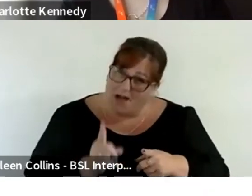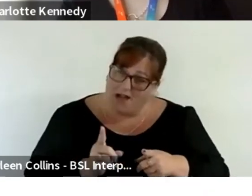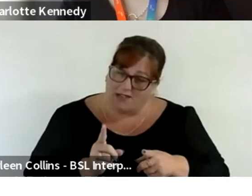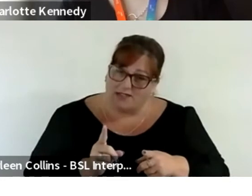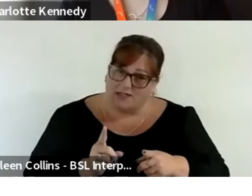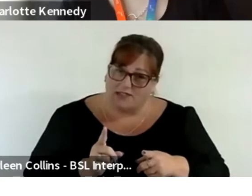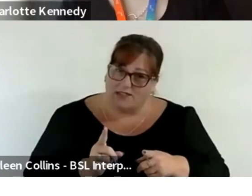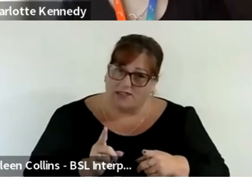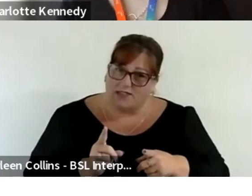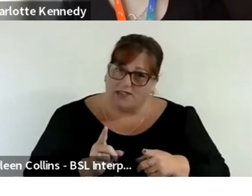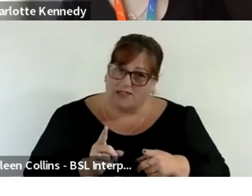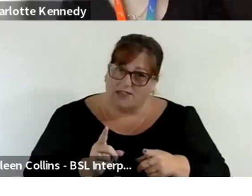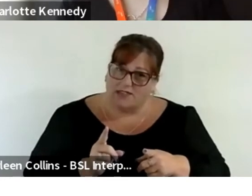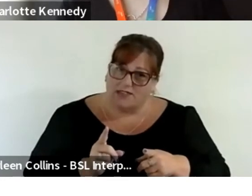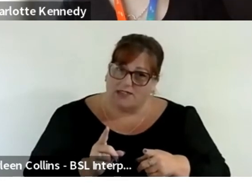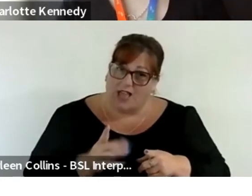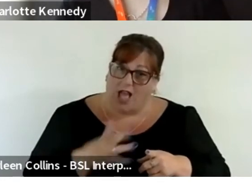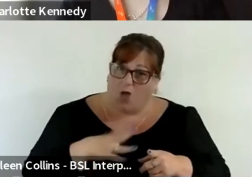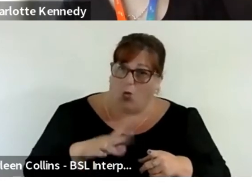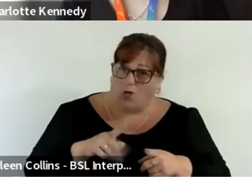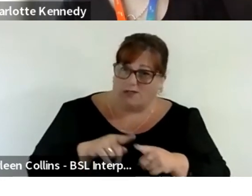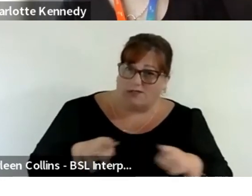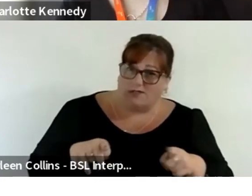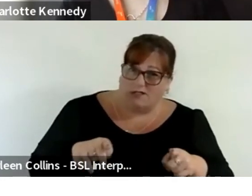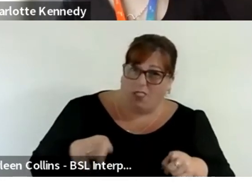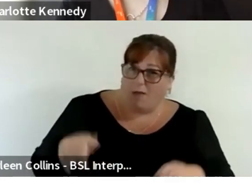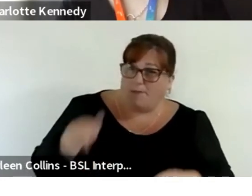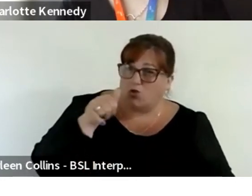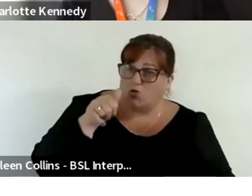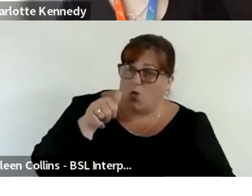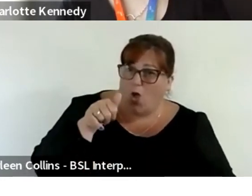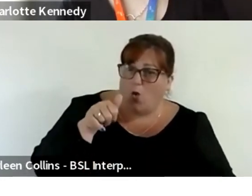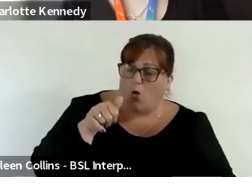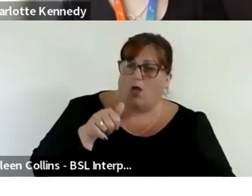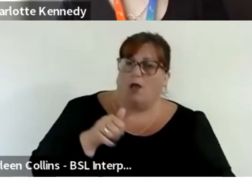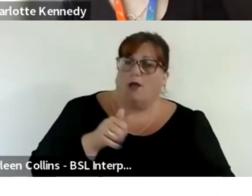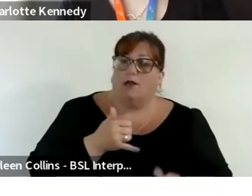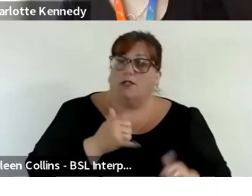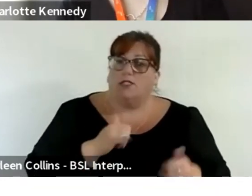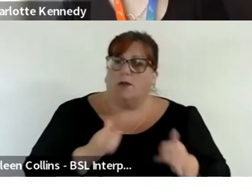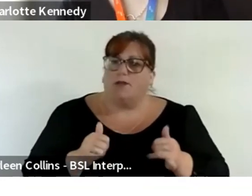So, you know, sometimes if I get overwhelmed I will start to stim,